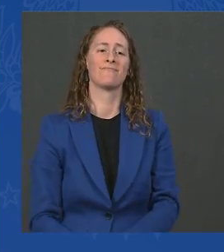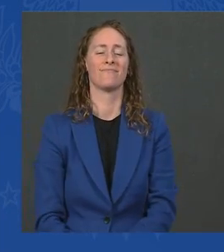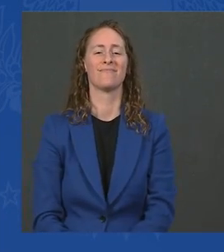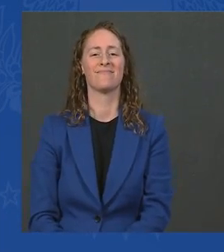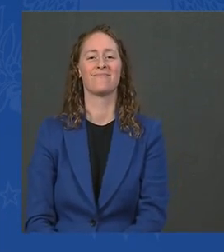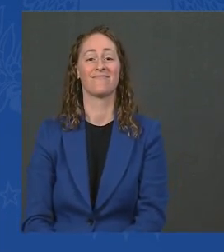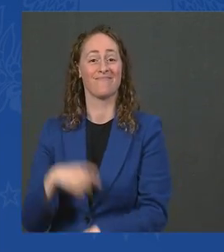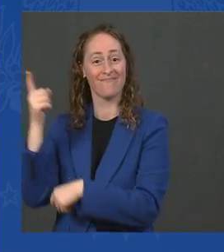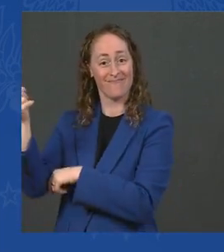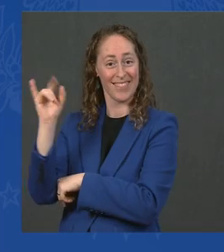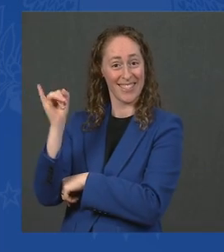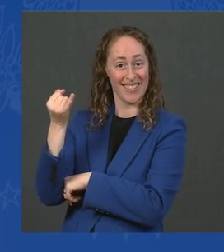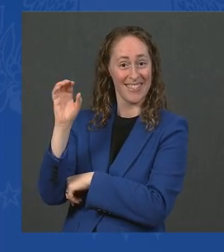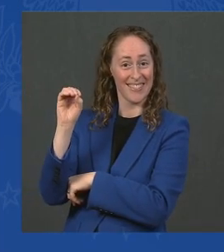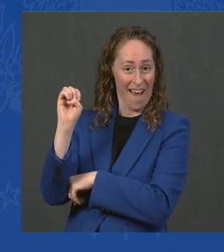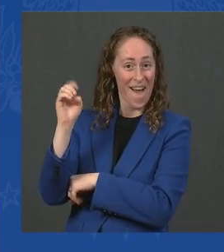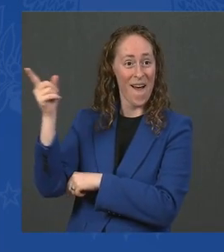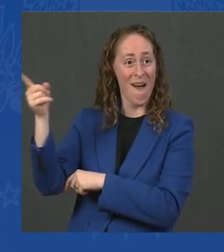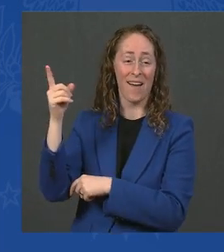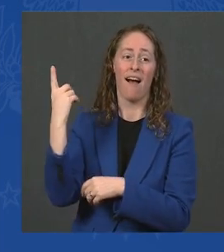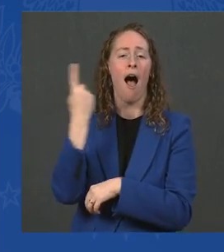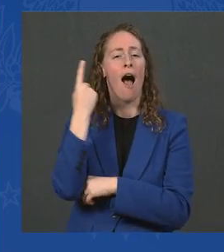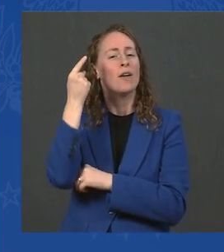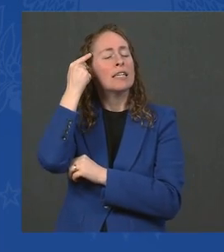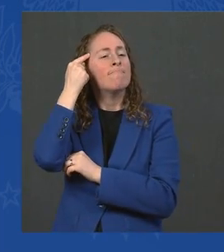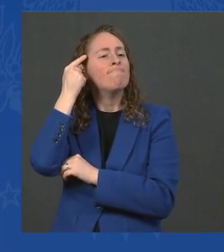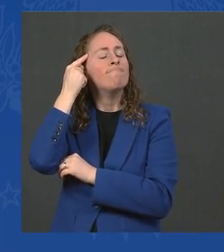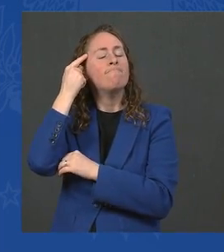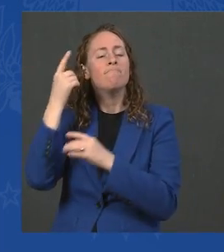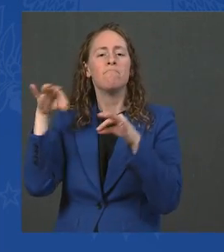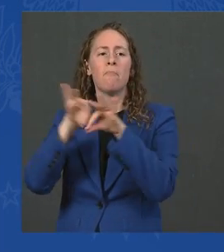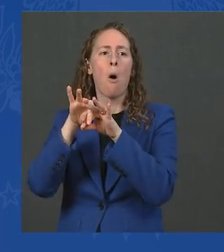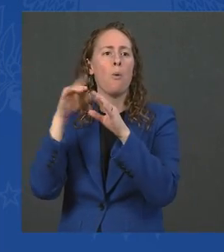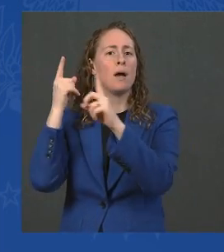the educators at the heart of everything his administration